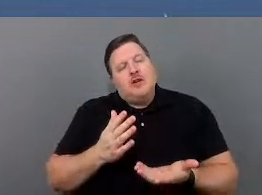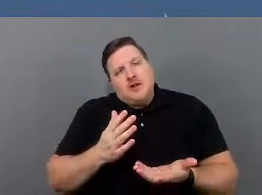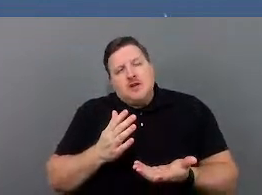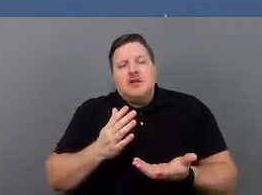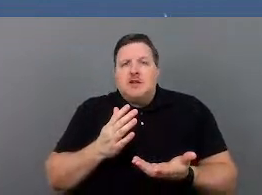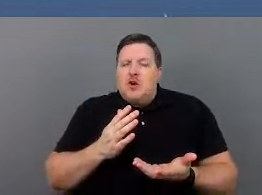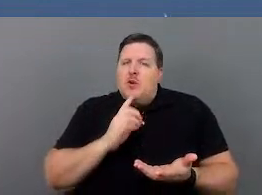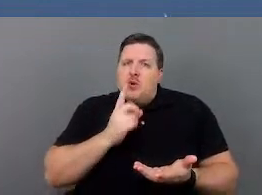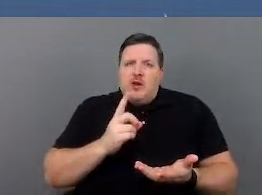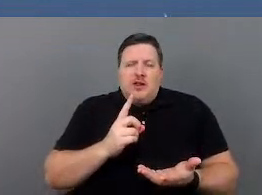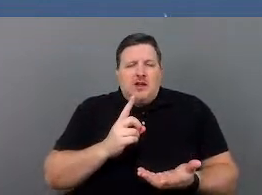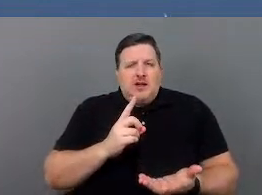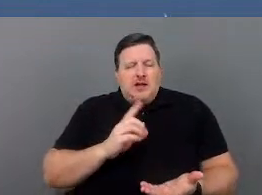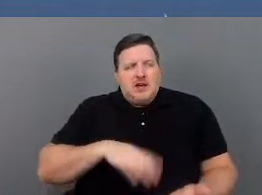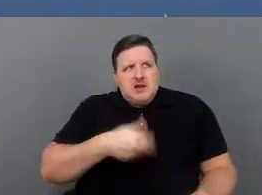A TOTAL OF 192 MILLION.